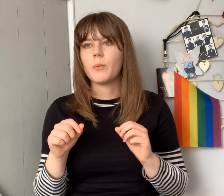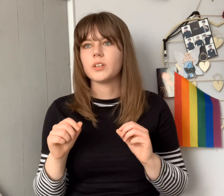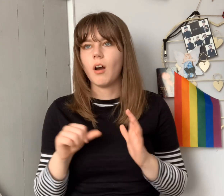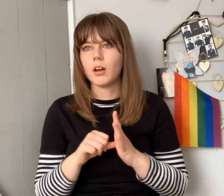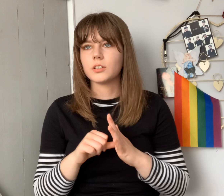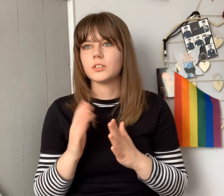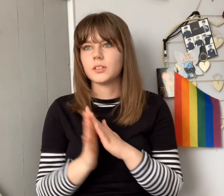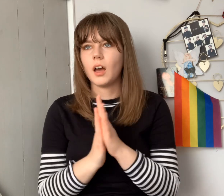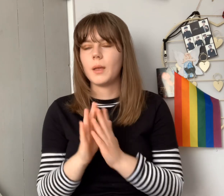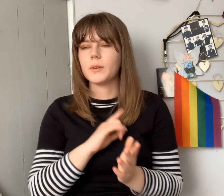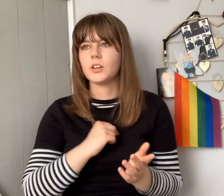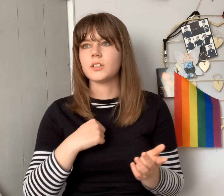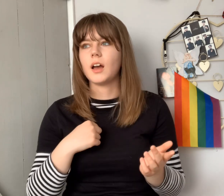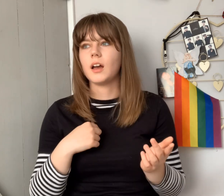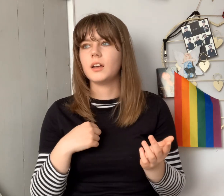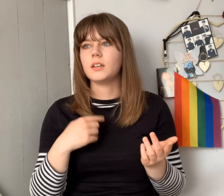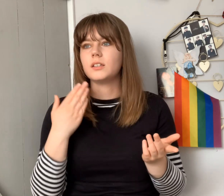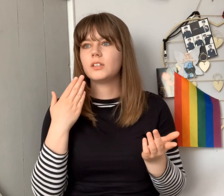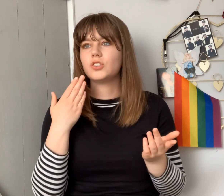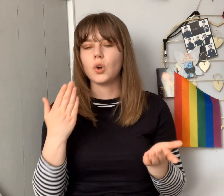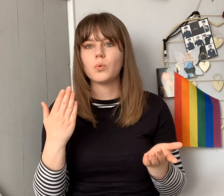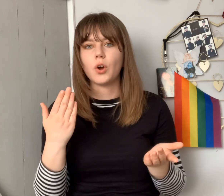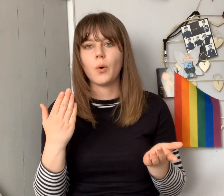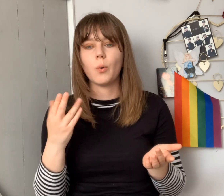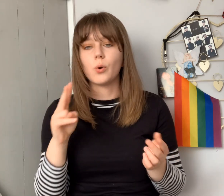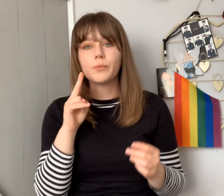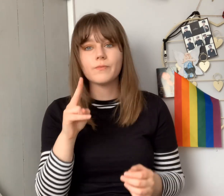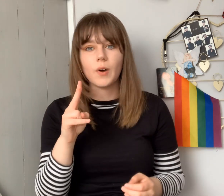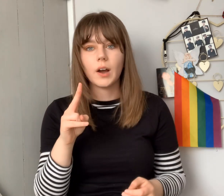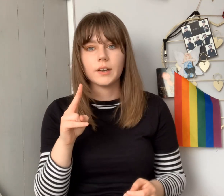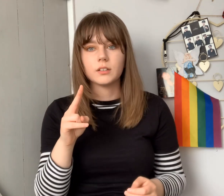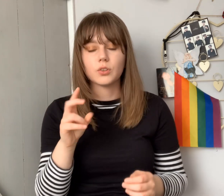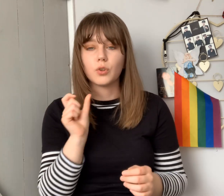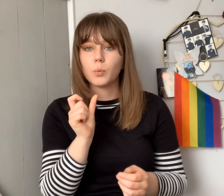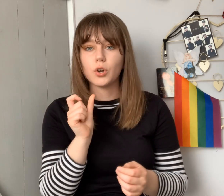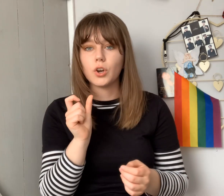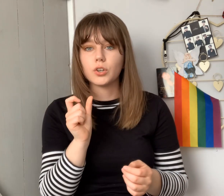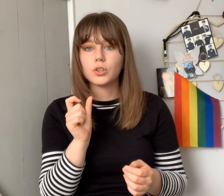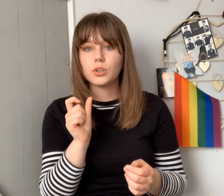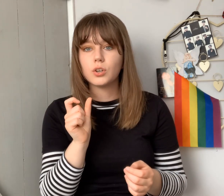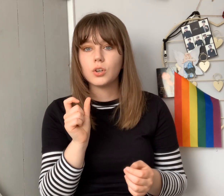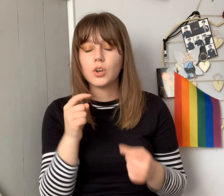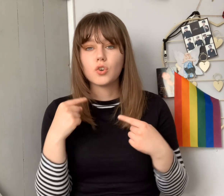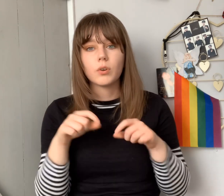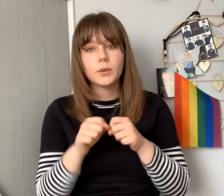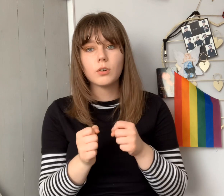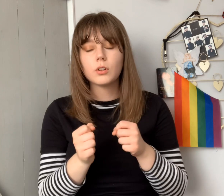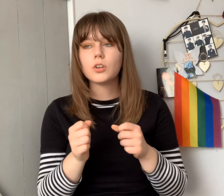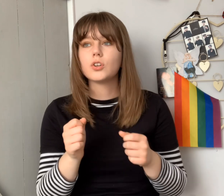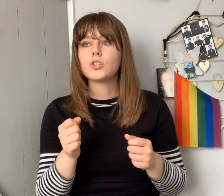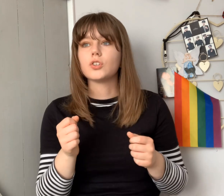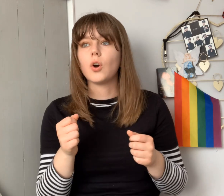This was hard to find because I don't know and couldn't find the word "criminal"